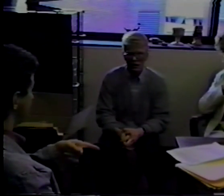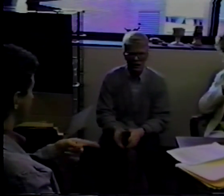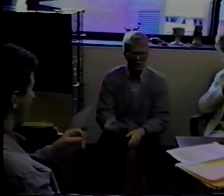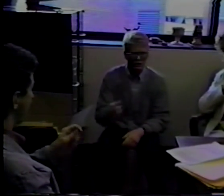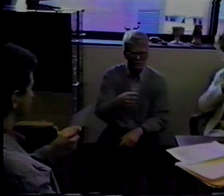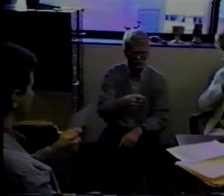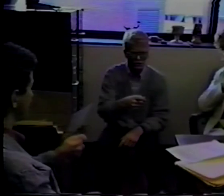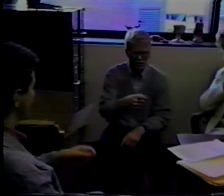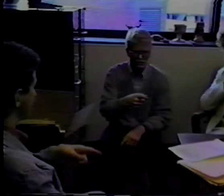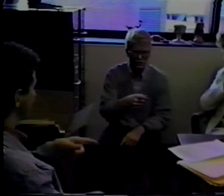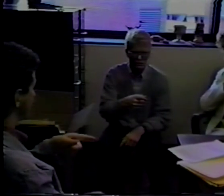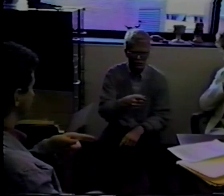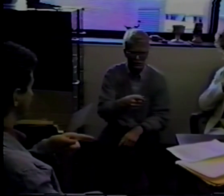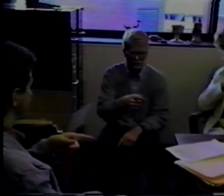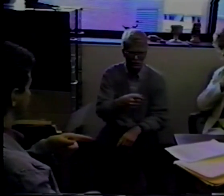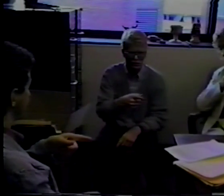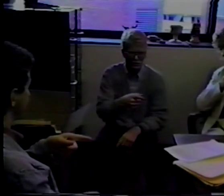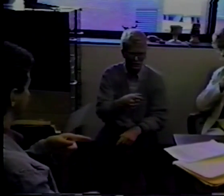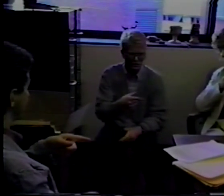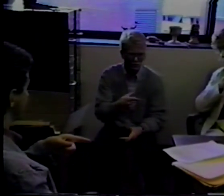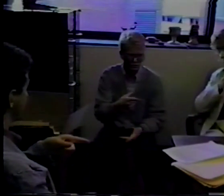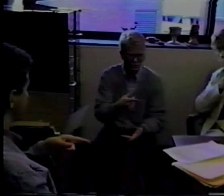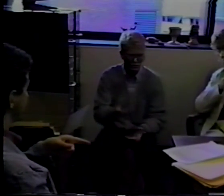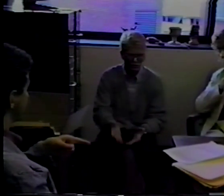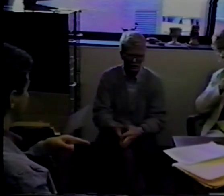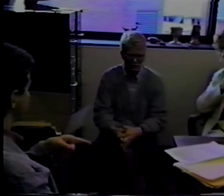okay I'll so I should improve this or you want this one to put in?